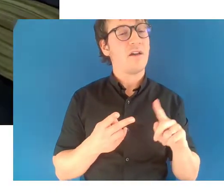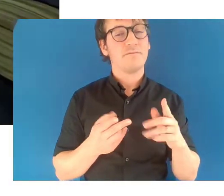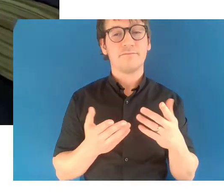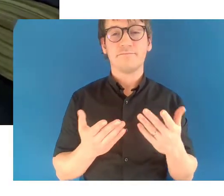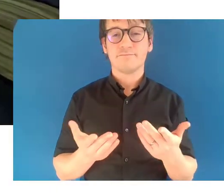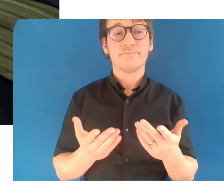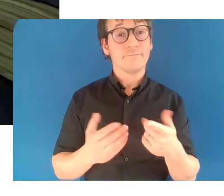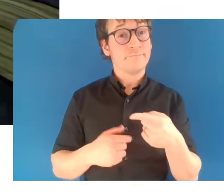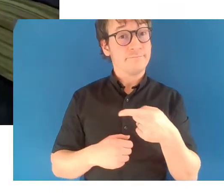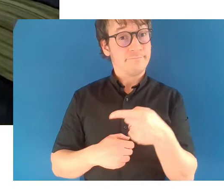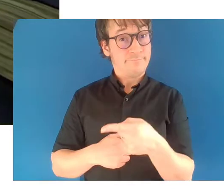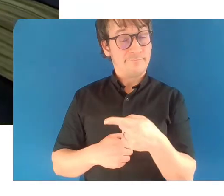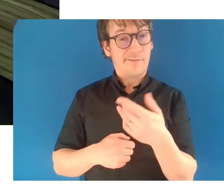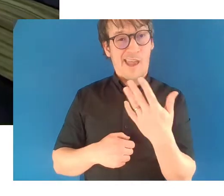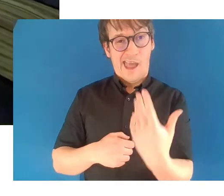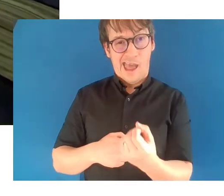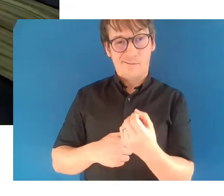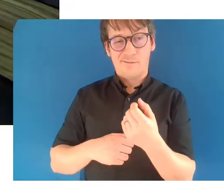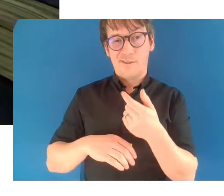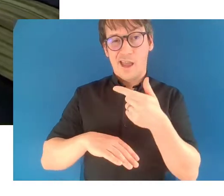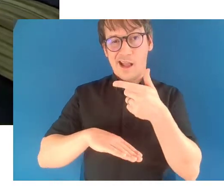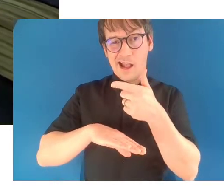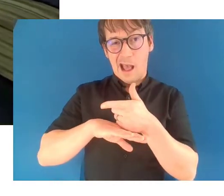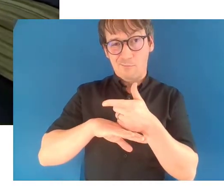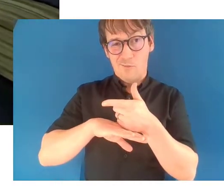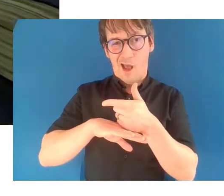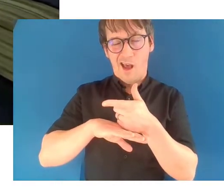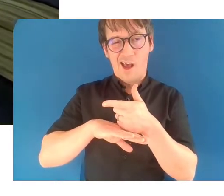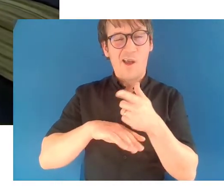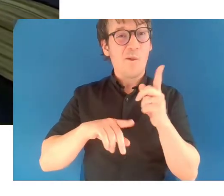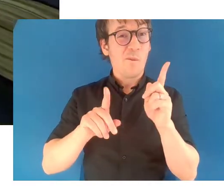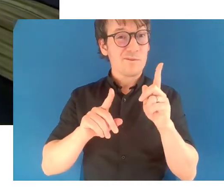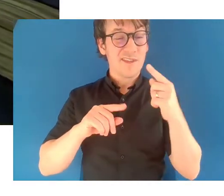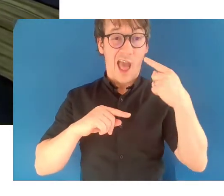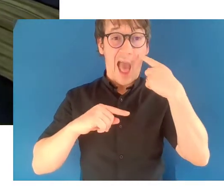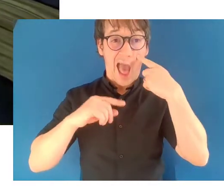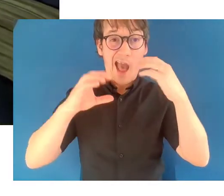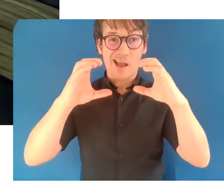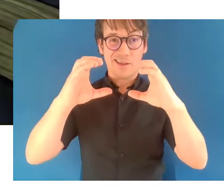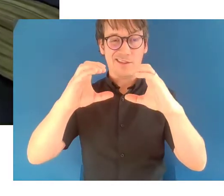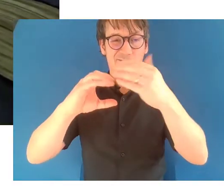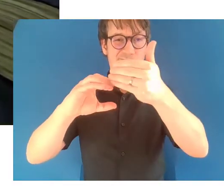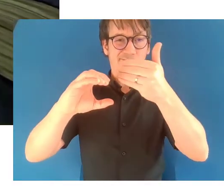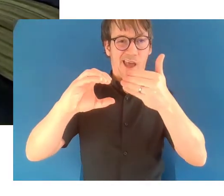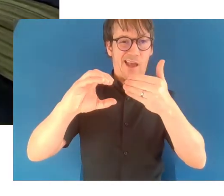Pepper has also got cameras and a laser hidden behind what looks like its eyes.